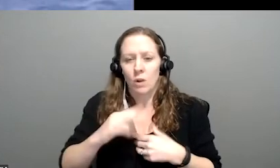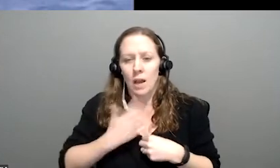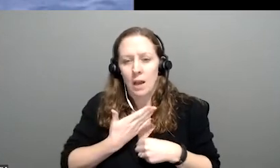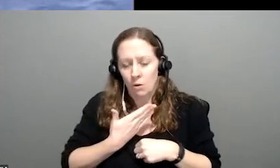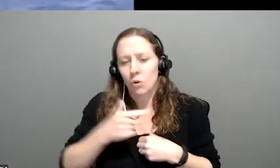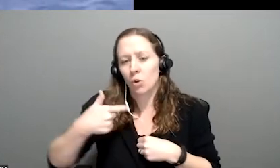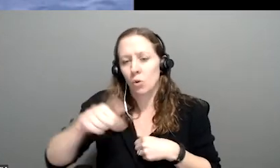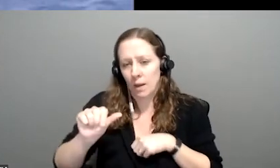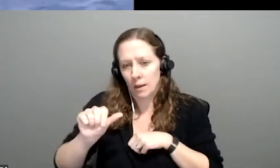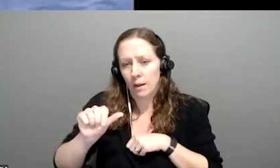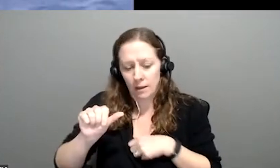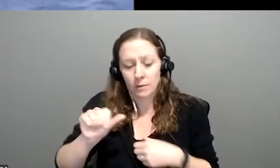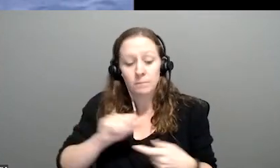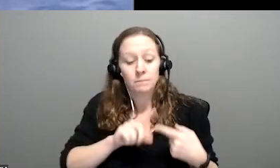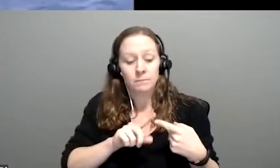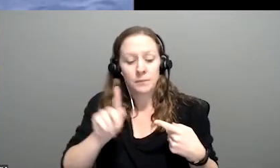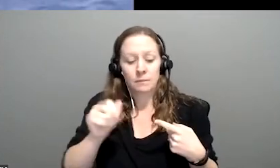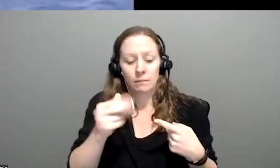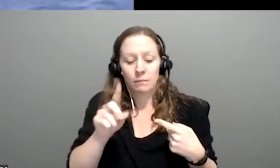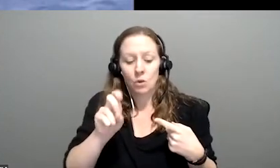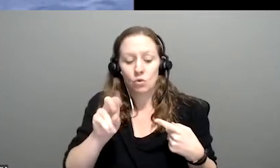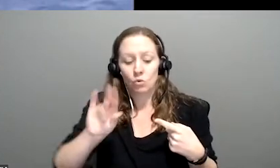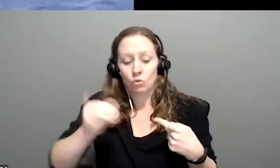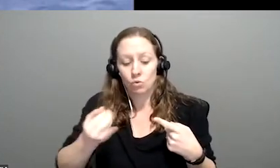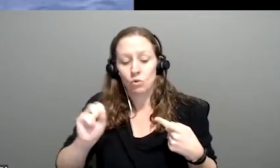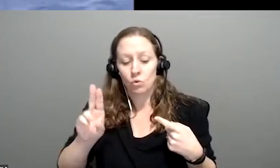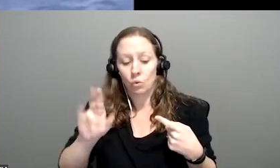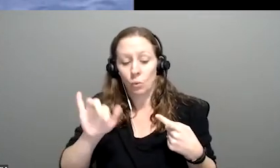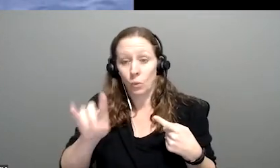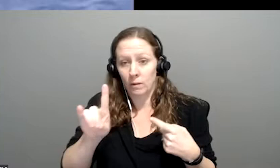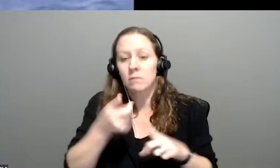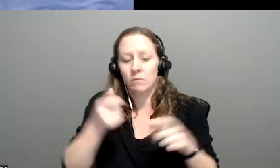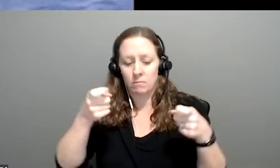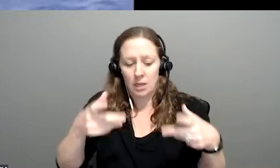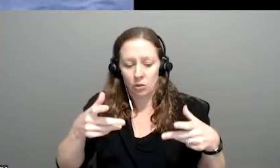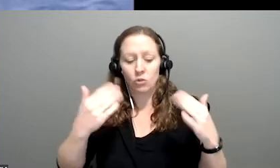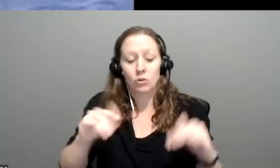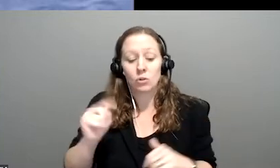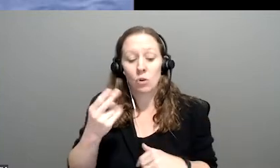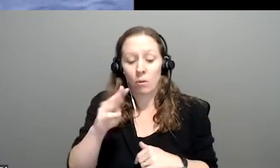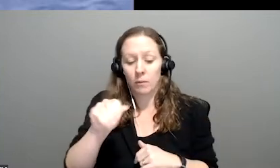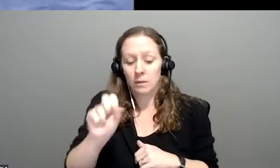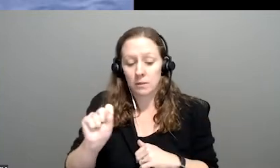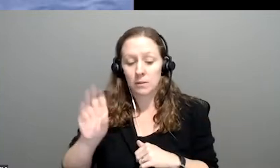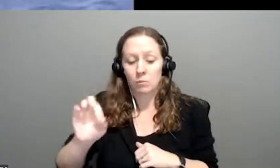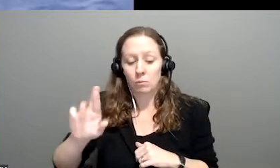who is the manager in ESDC, Thomas Bergbusch who is the Senior Policy Analyst in ESDC,